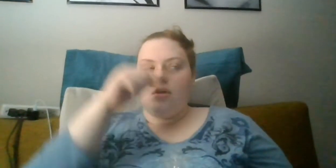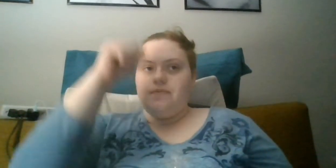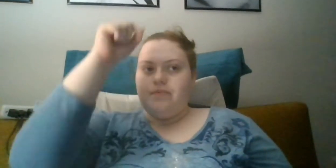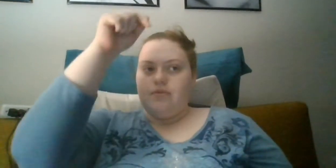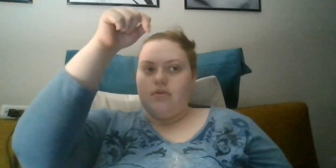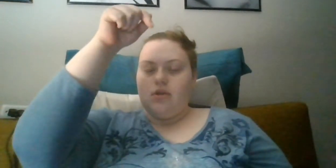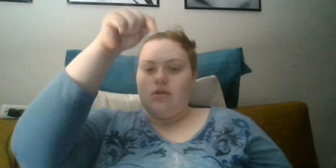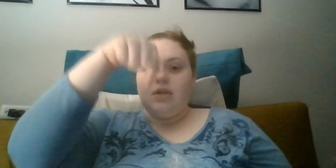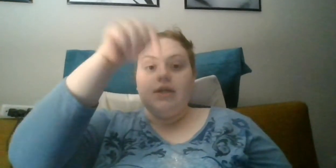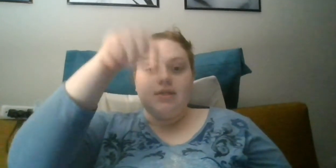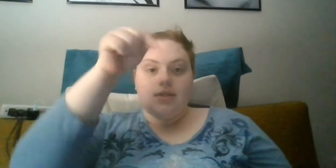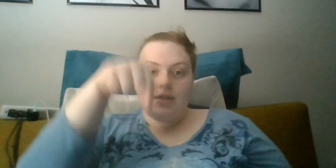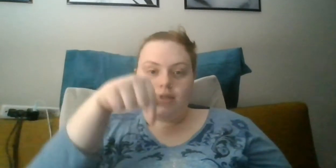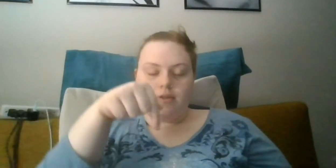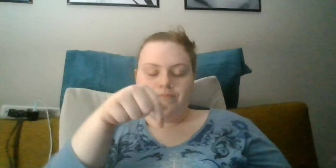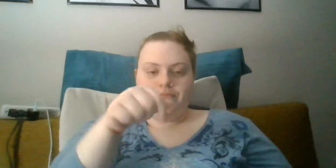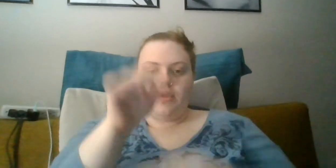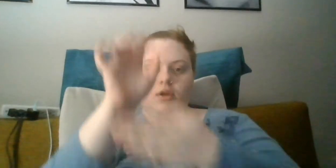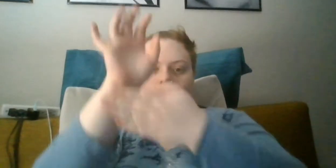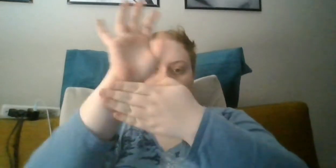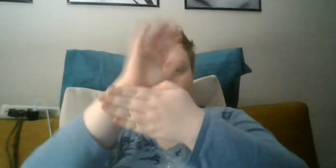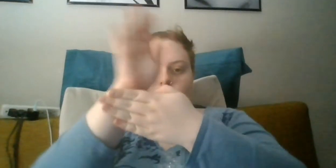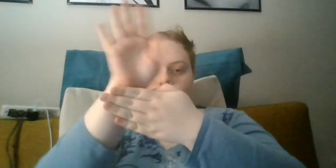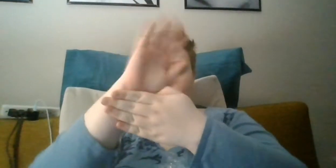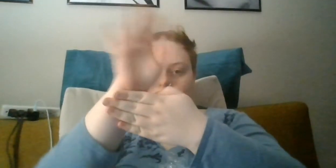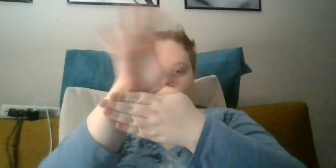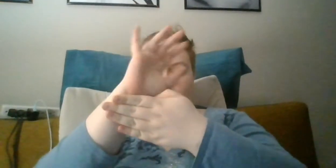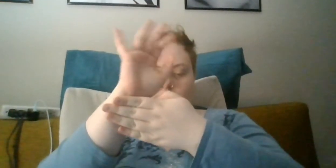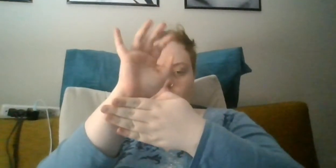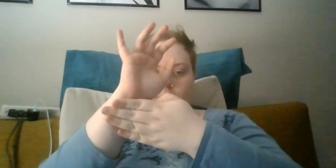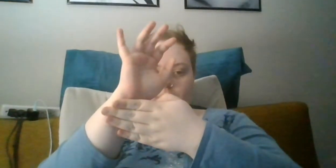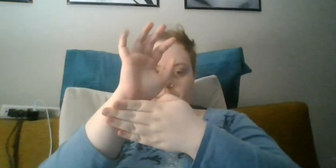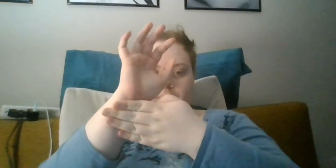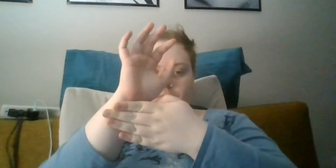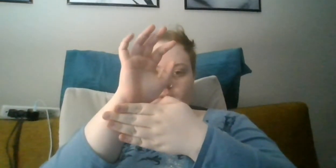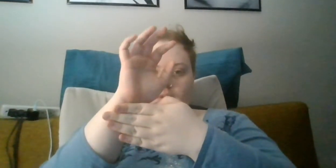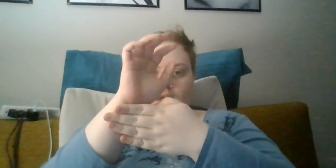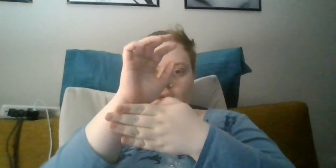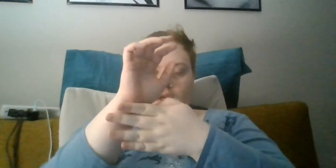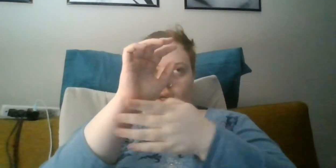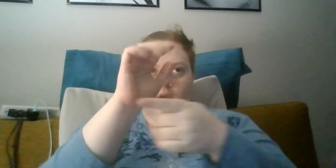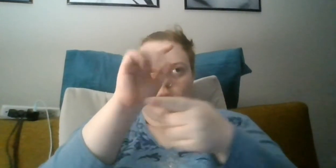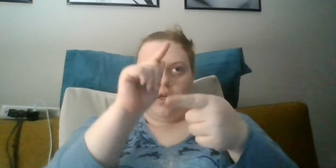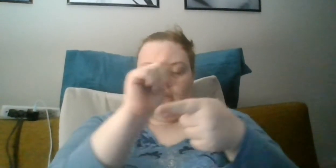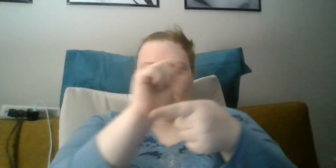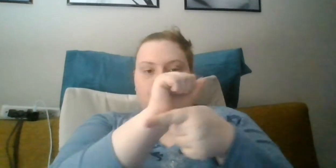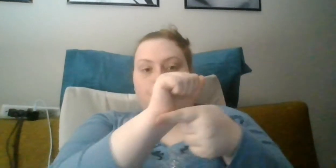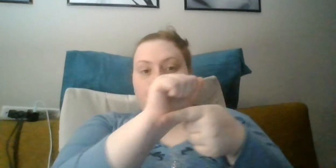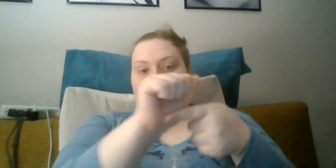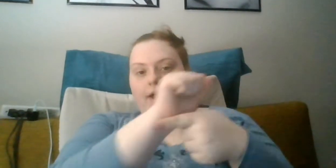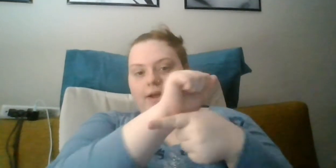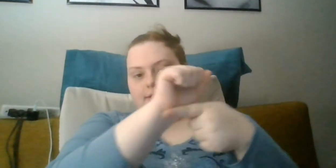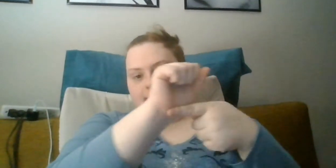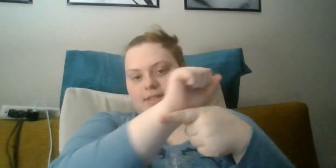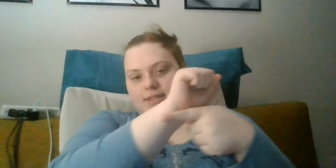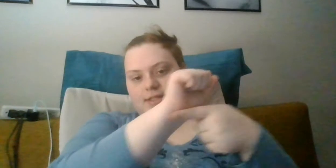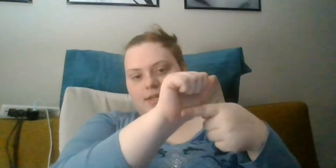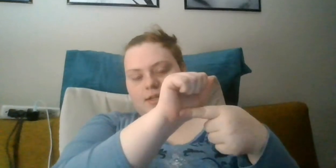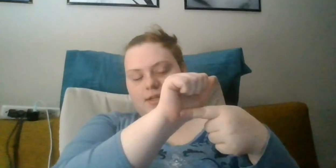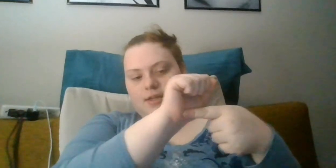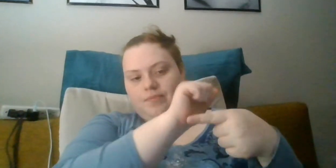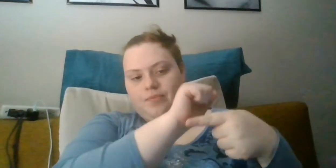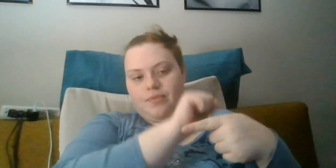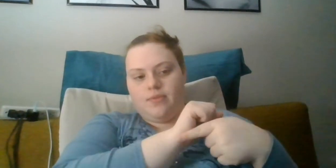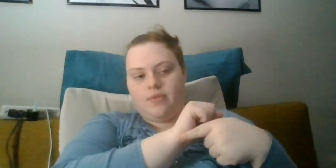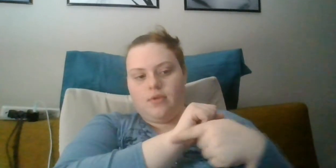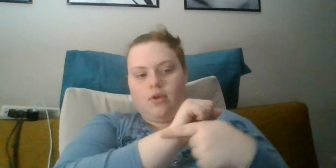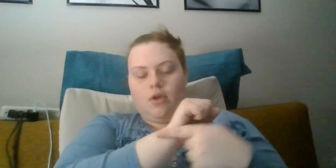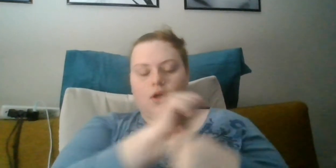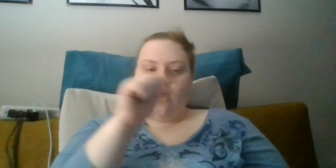This video is for practice.